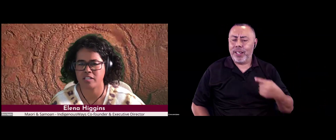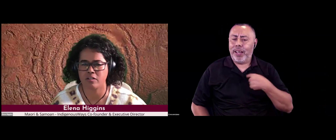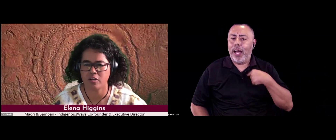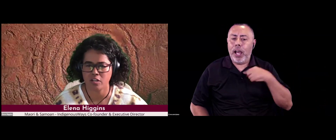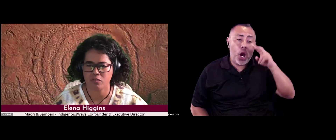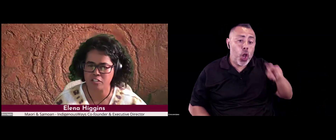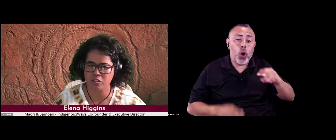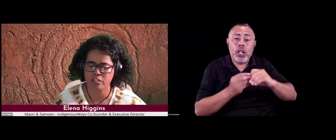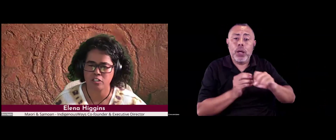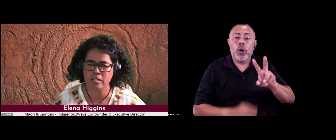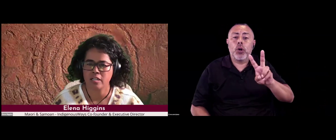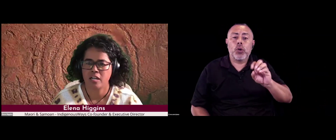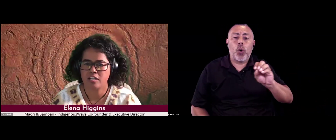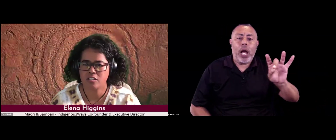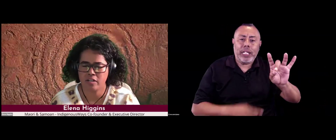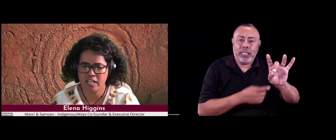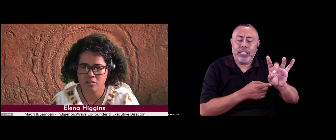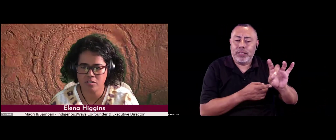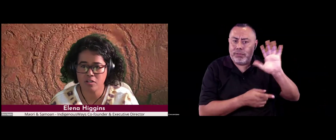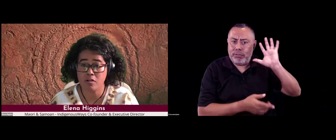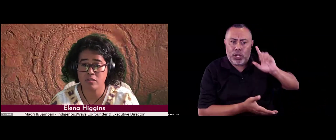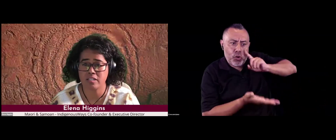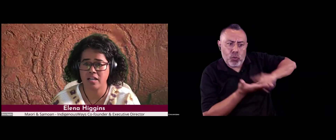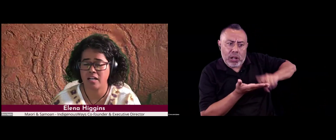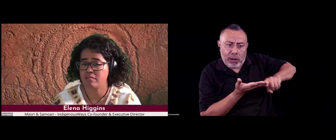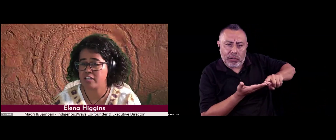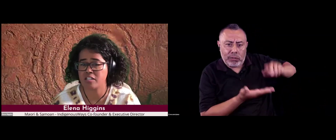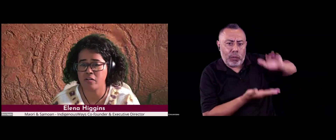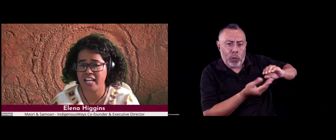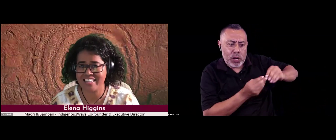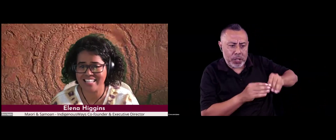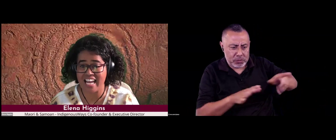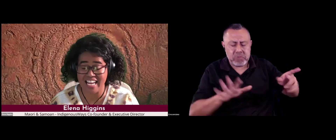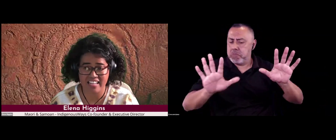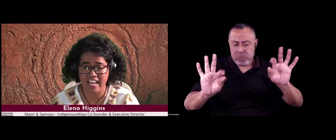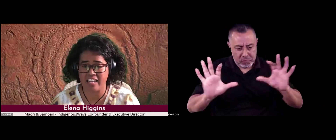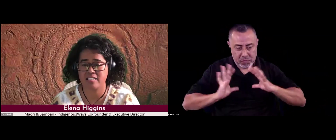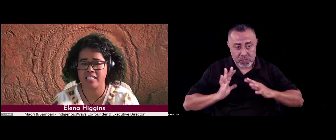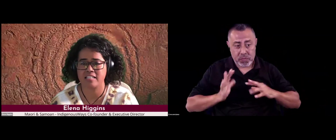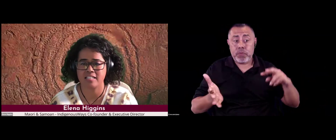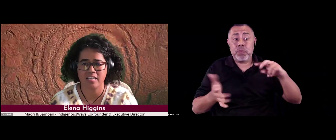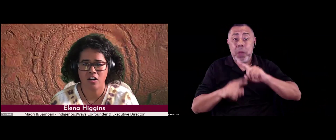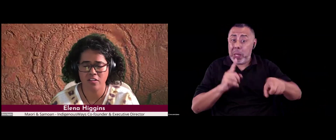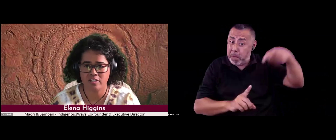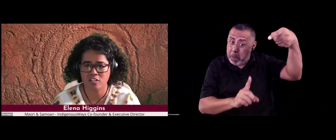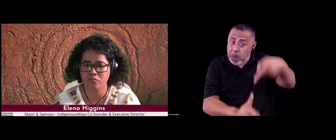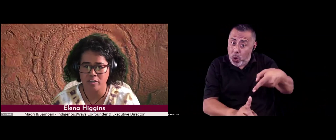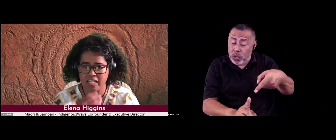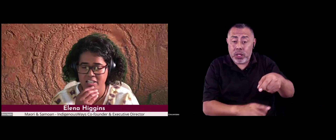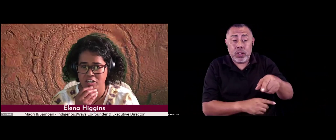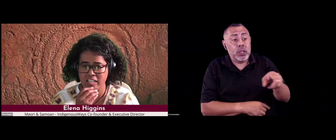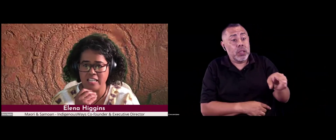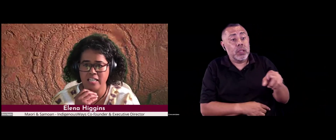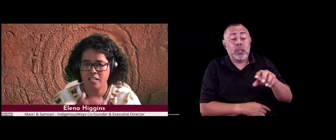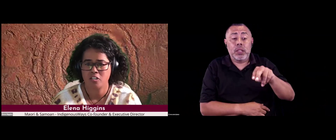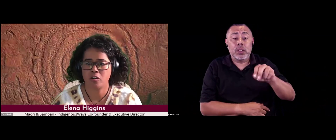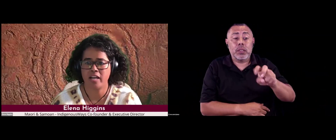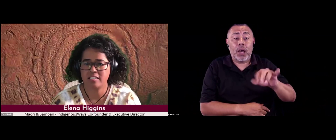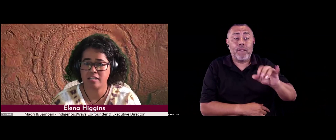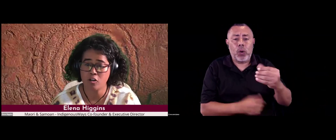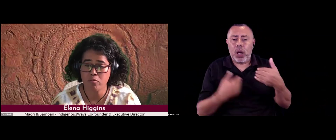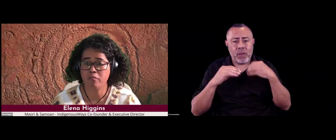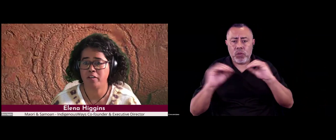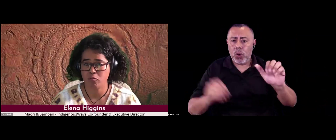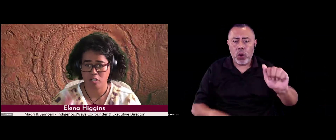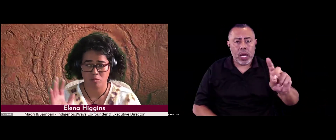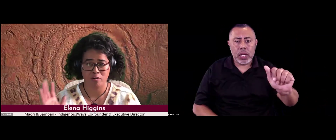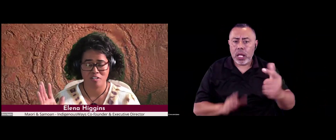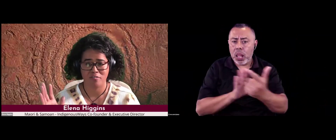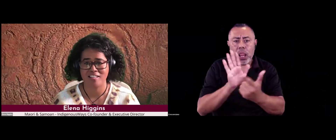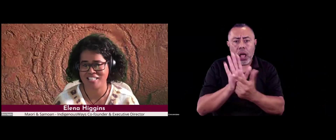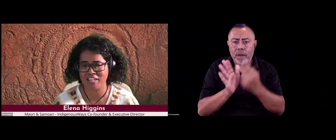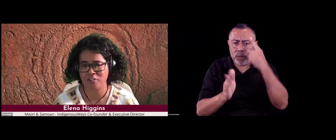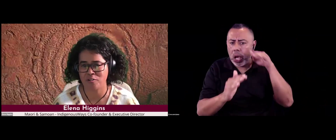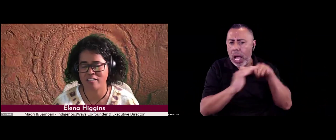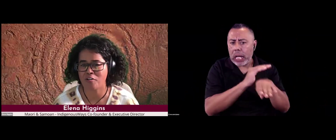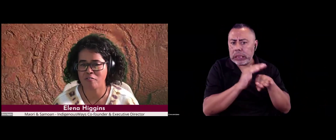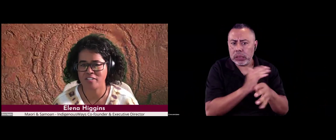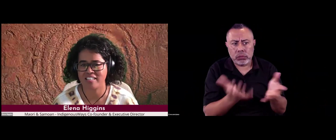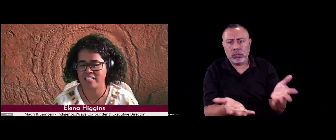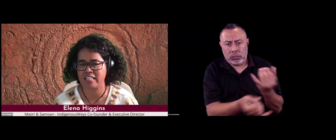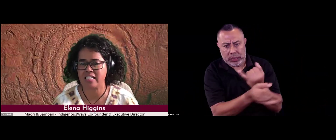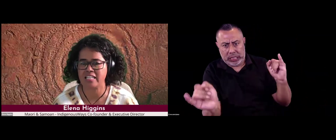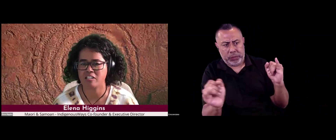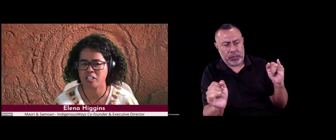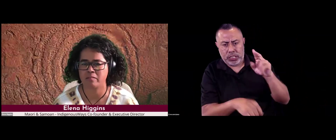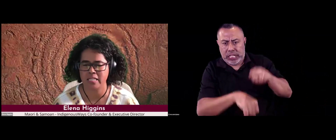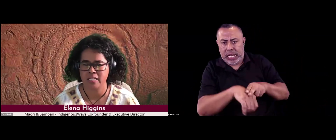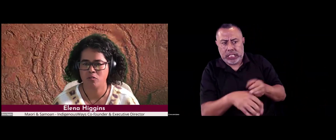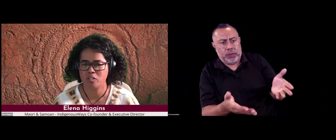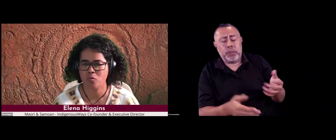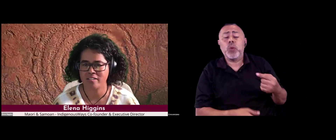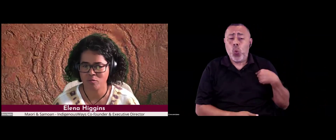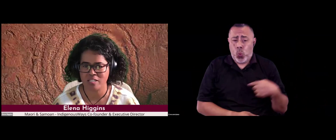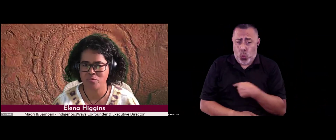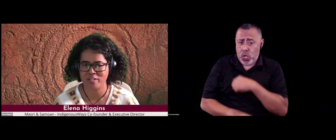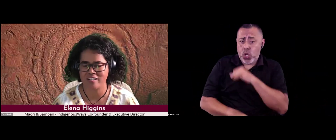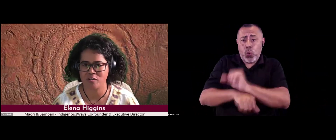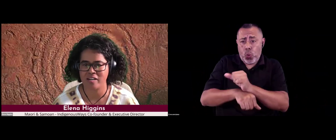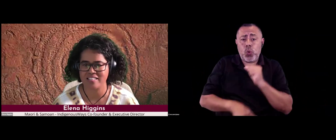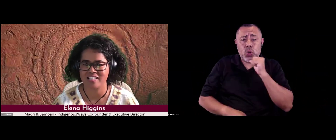And so as a result, there's no ADA access on the sovereign nation. So as a nonprofit, which most of us are all involved in and in the leadership, it was what is was important to us.